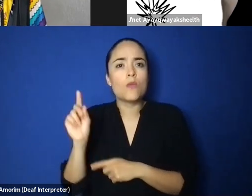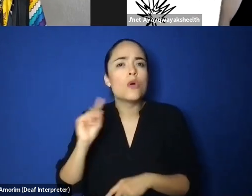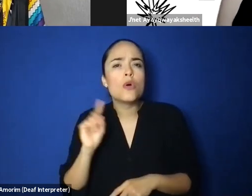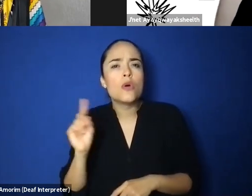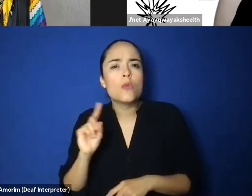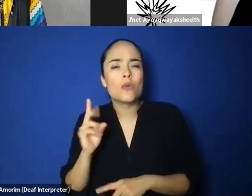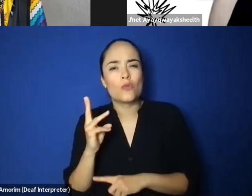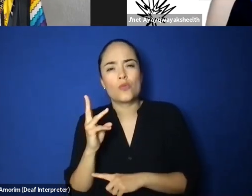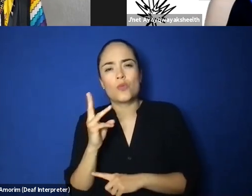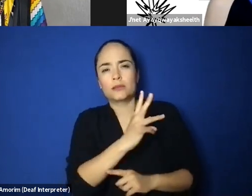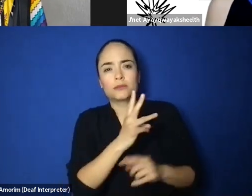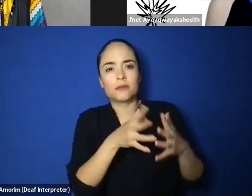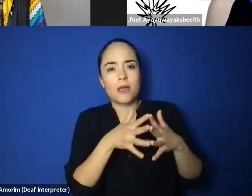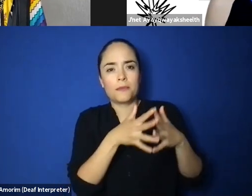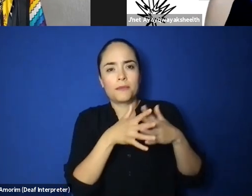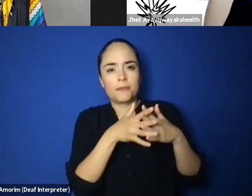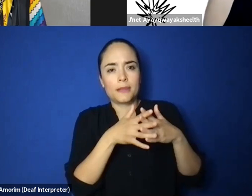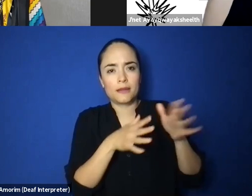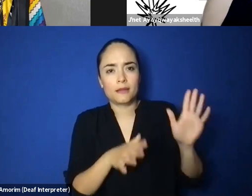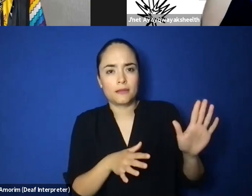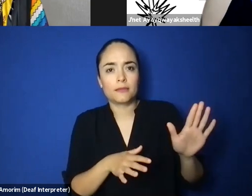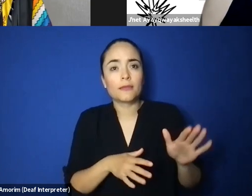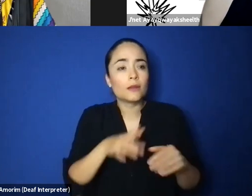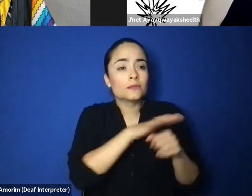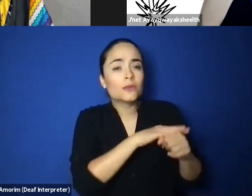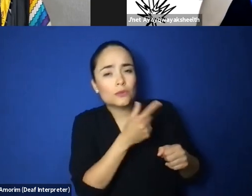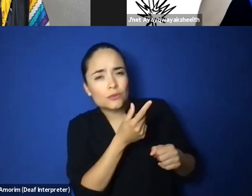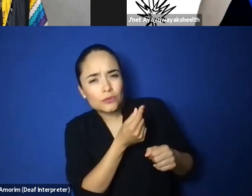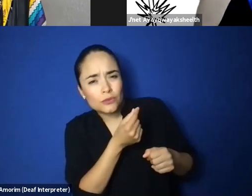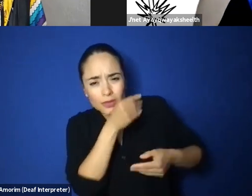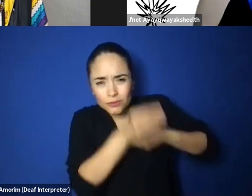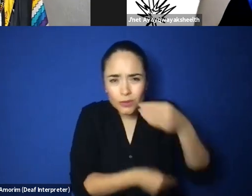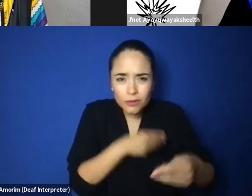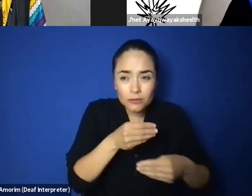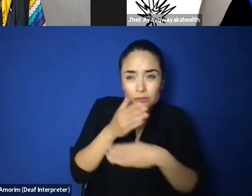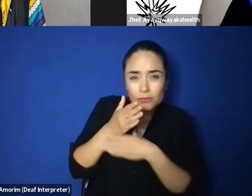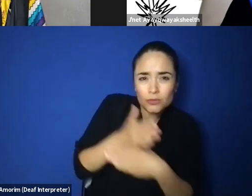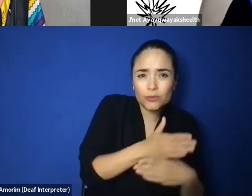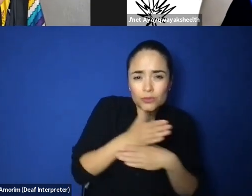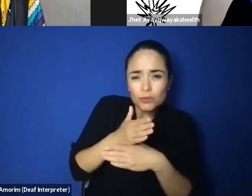I'm an Anishinaabe from Toronto area and Wasauksing, but somewhere down the line, they